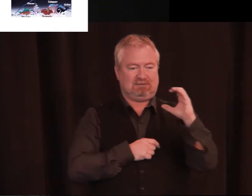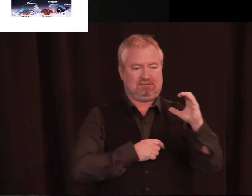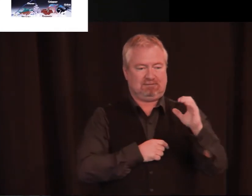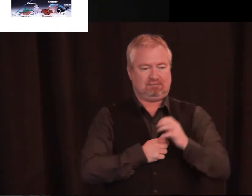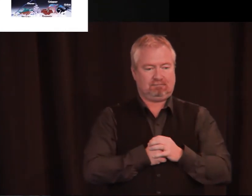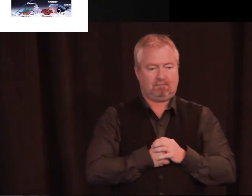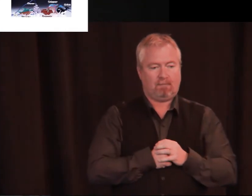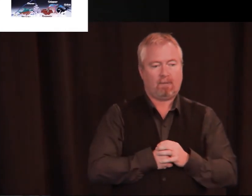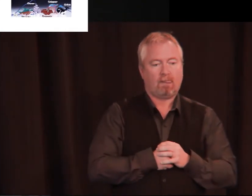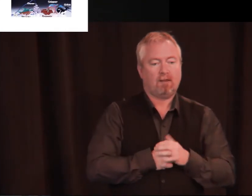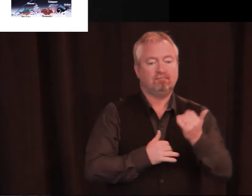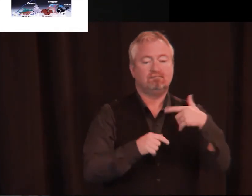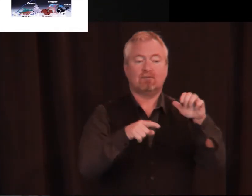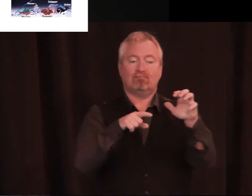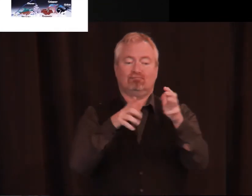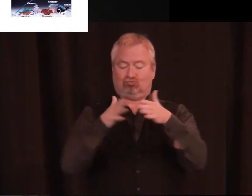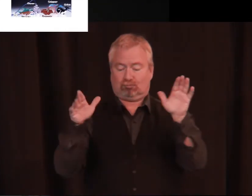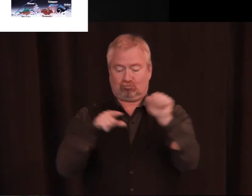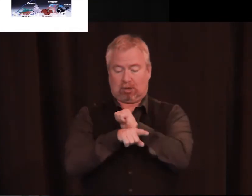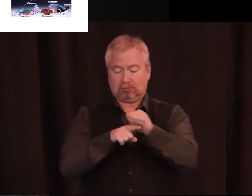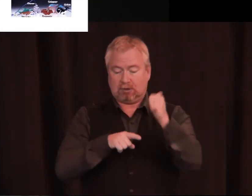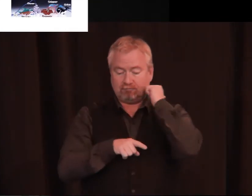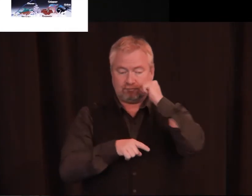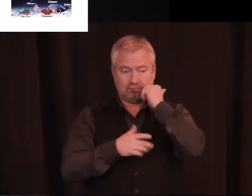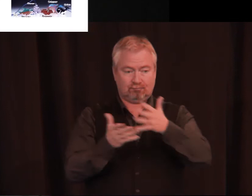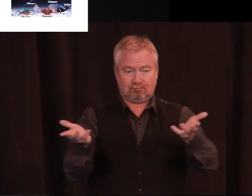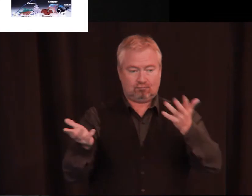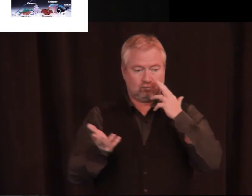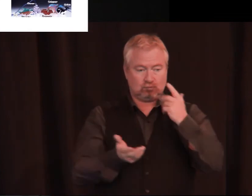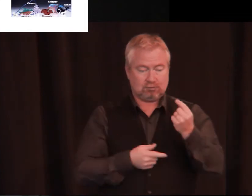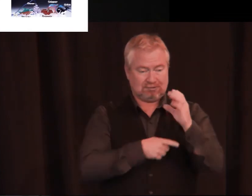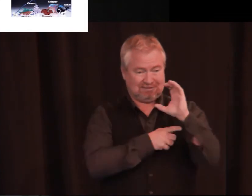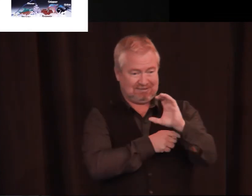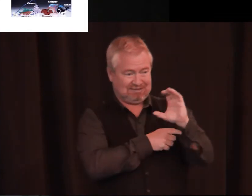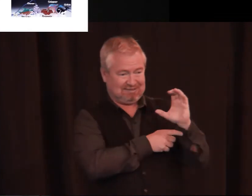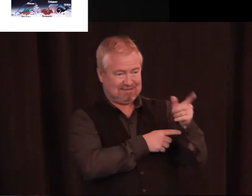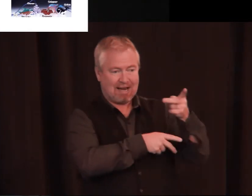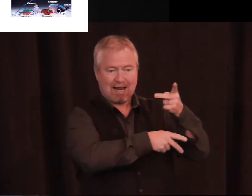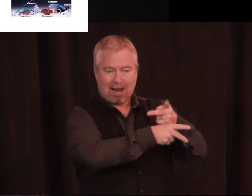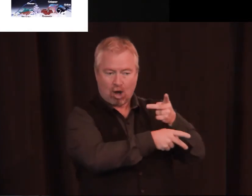Again, the message here is carefully fit and consistently worn hearing aids,